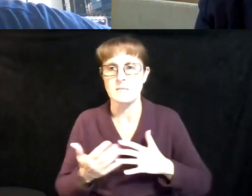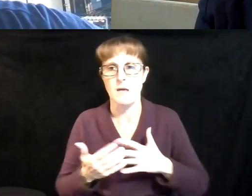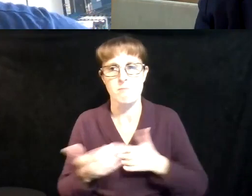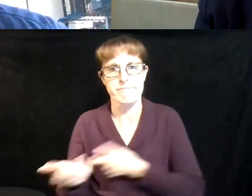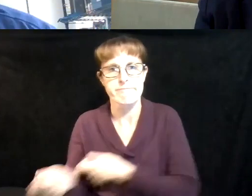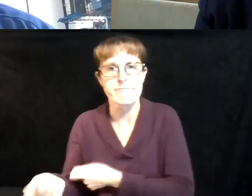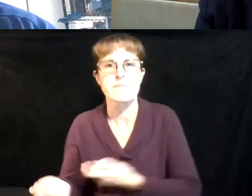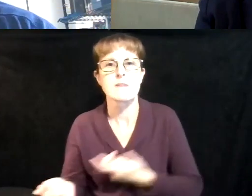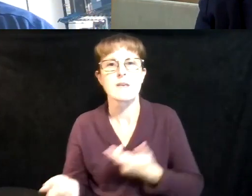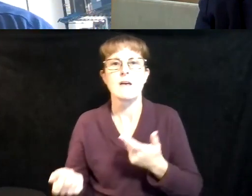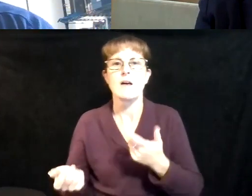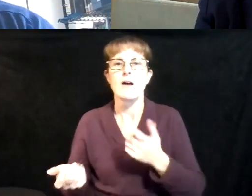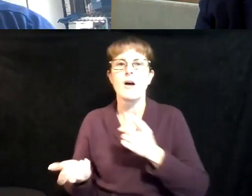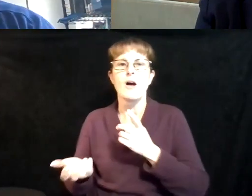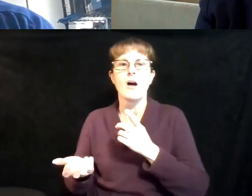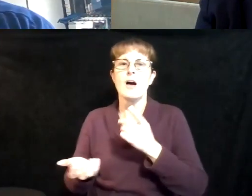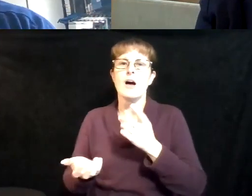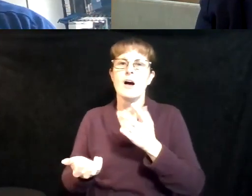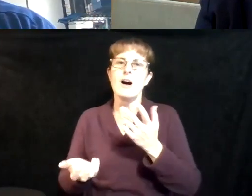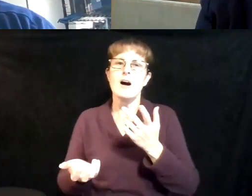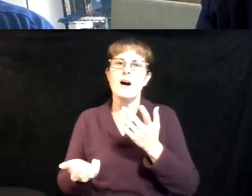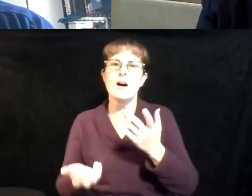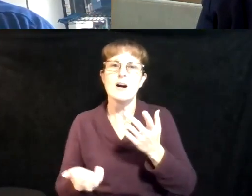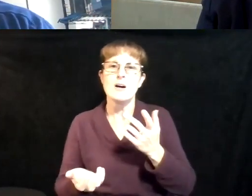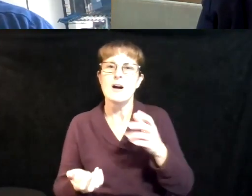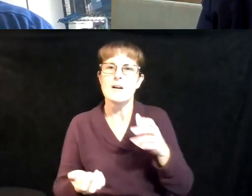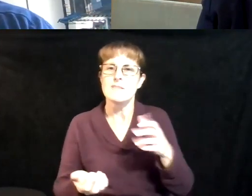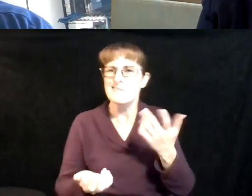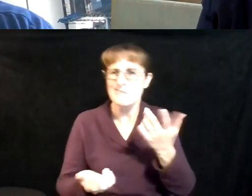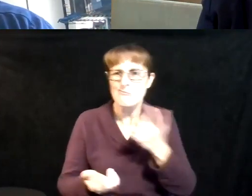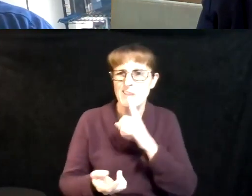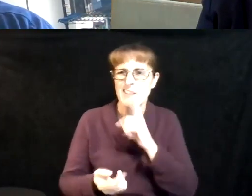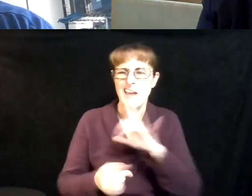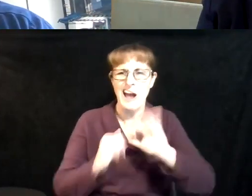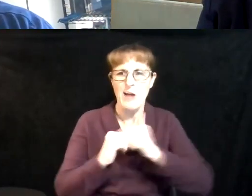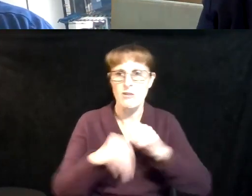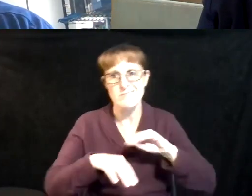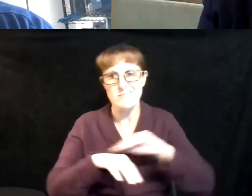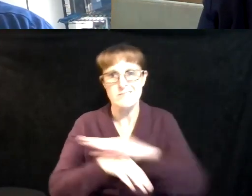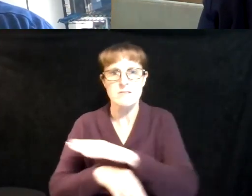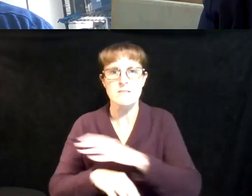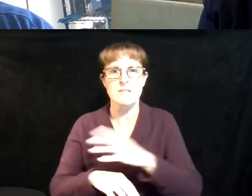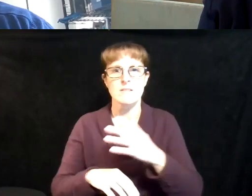I wonder if I might highlight